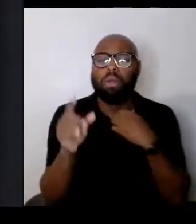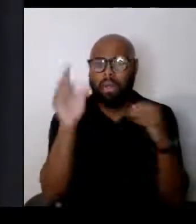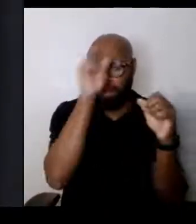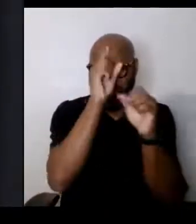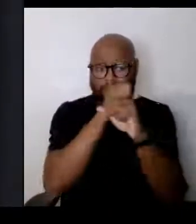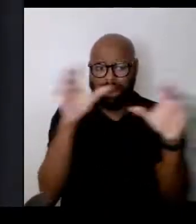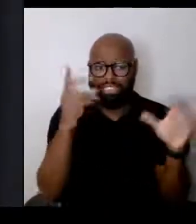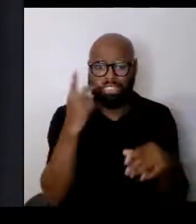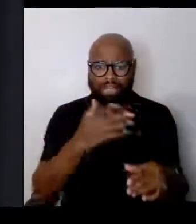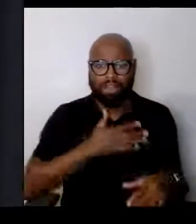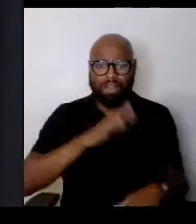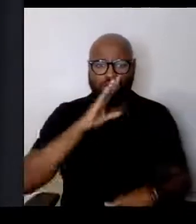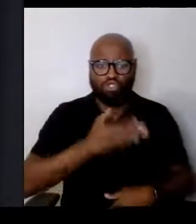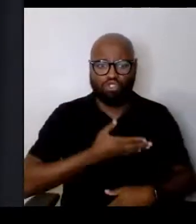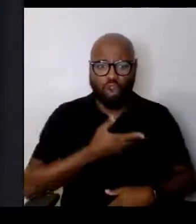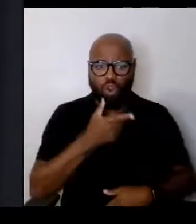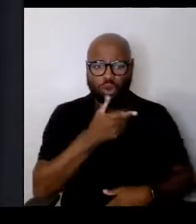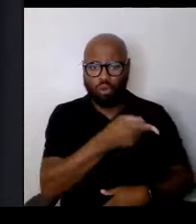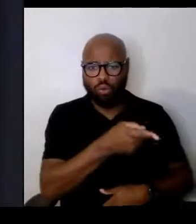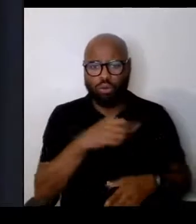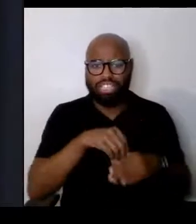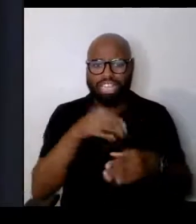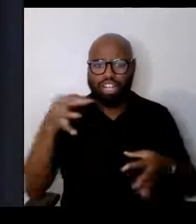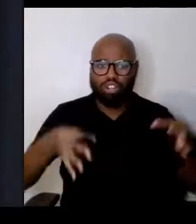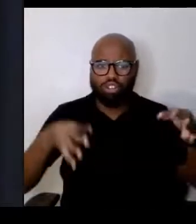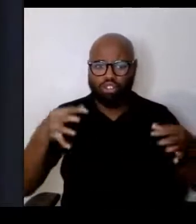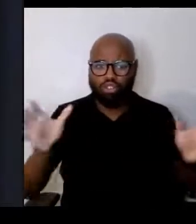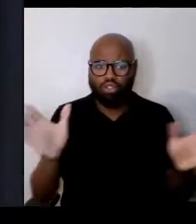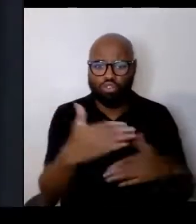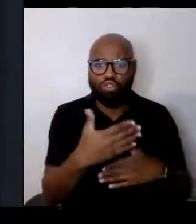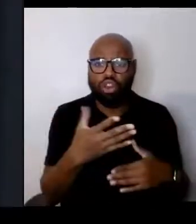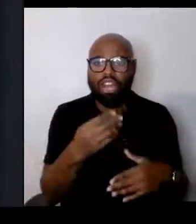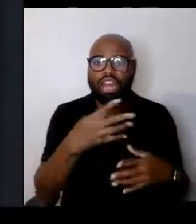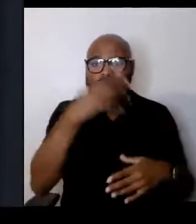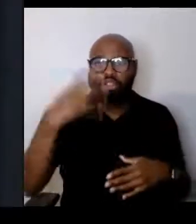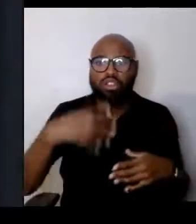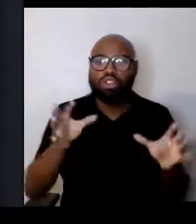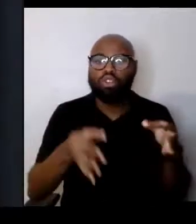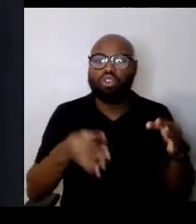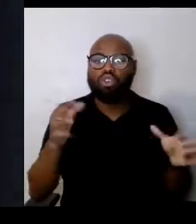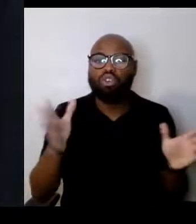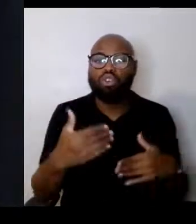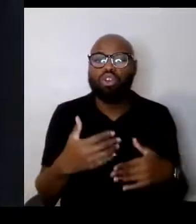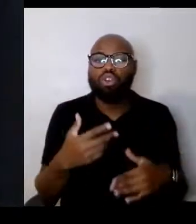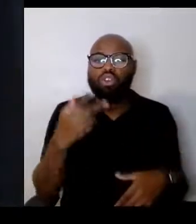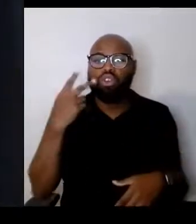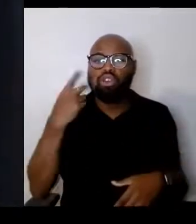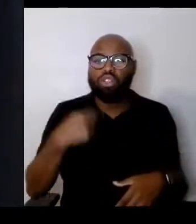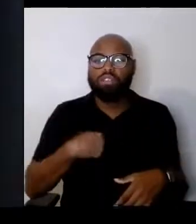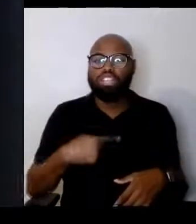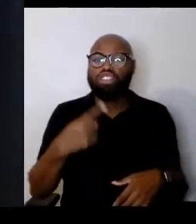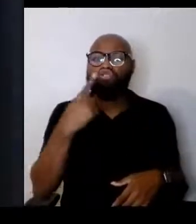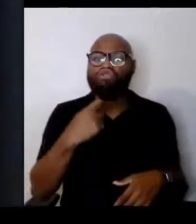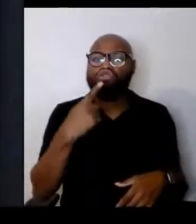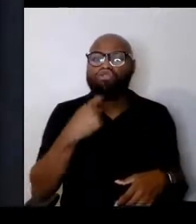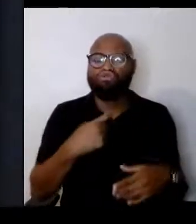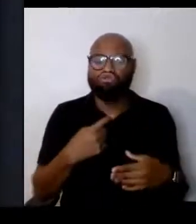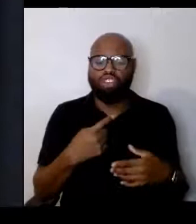who was in the courtroom, in Immigration courtroom with me, and she seen me in a red jumper with shackles on my hand